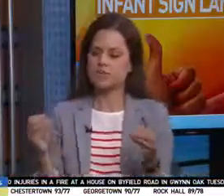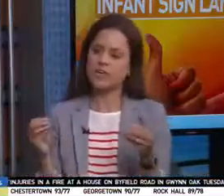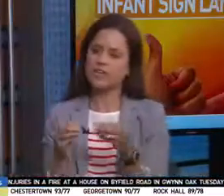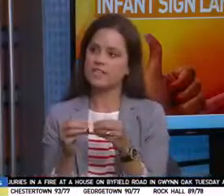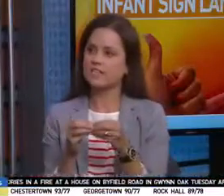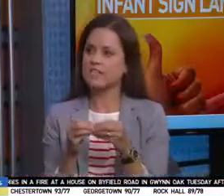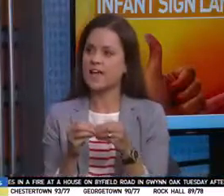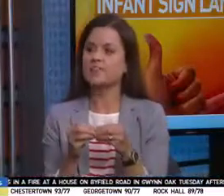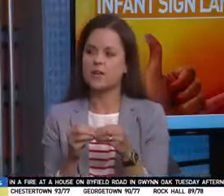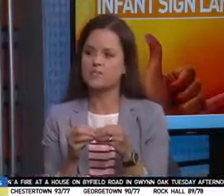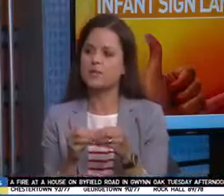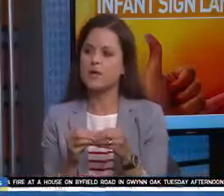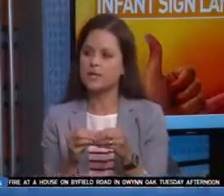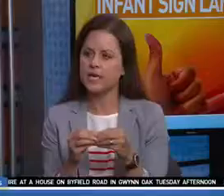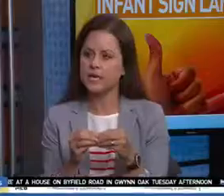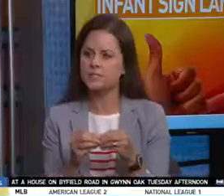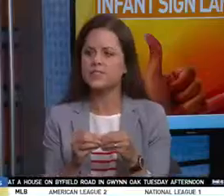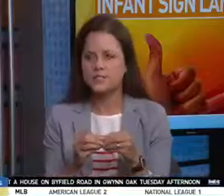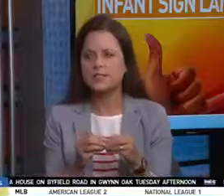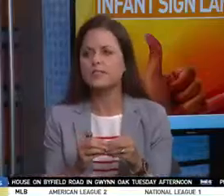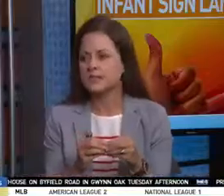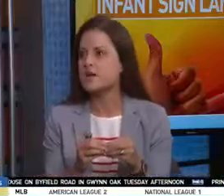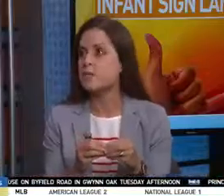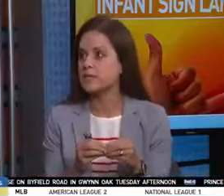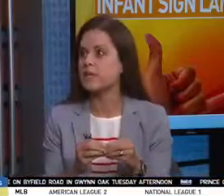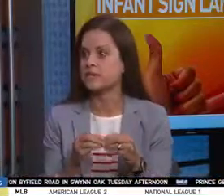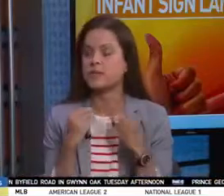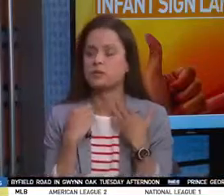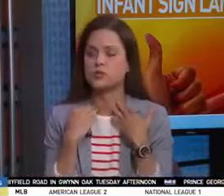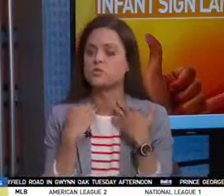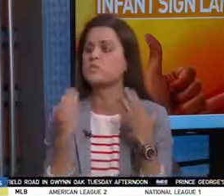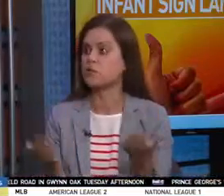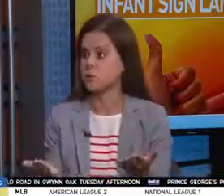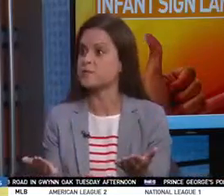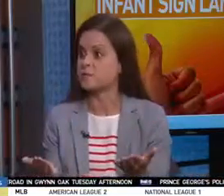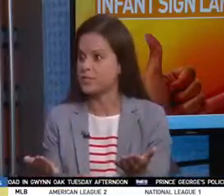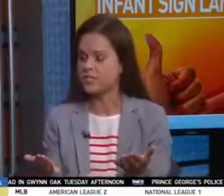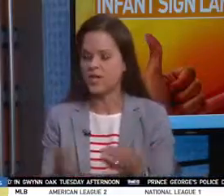Using your hands to sign is also complicated but slightly less complicated than producing verbal speech.